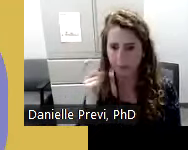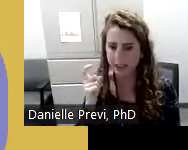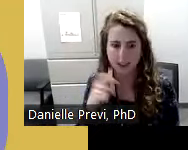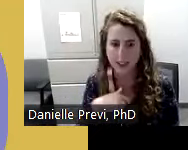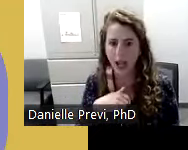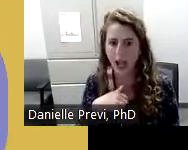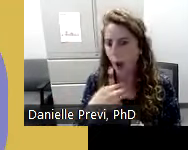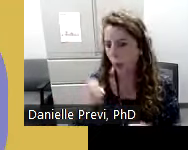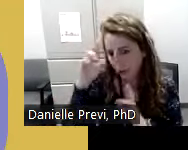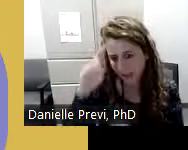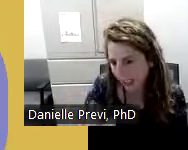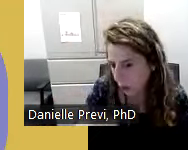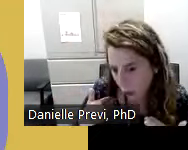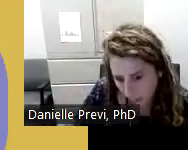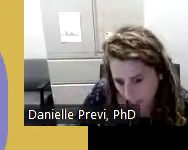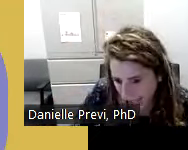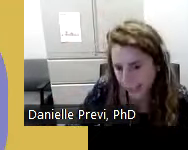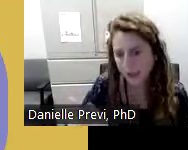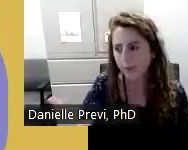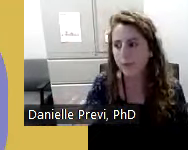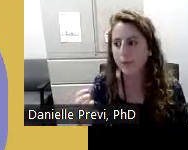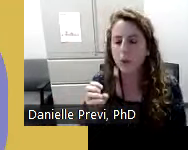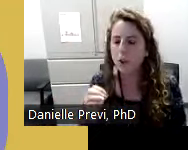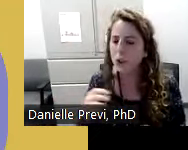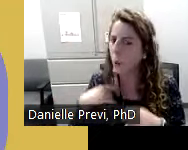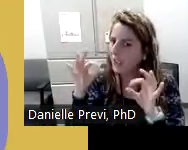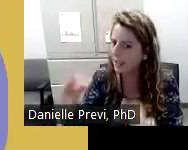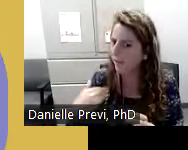I'm not getting my kid implanted because I want to be very respectful to their body.”